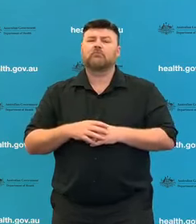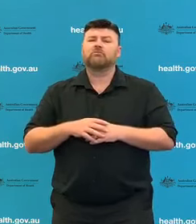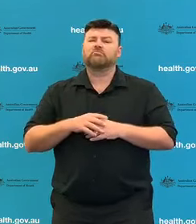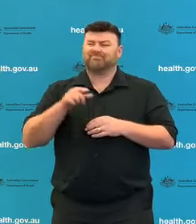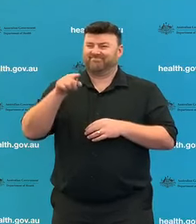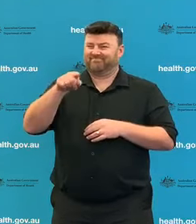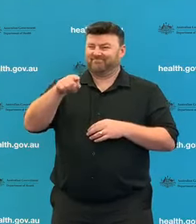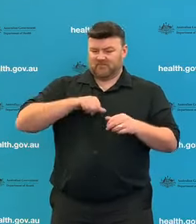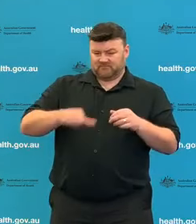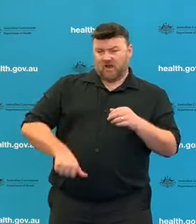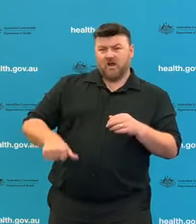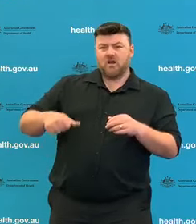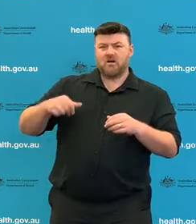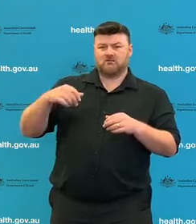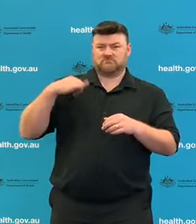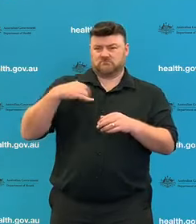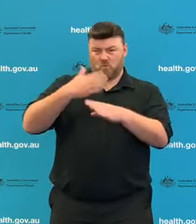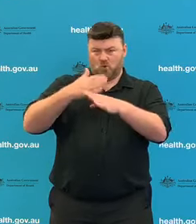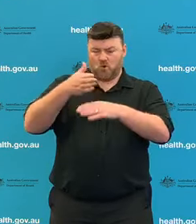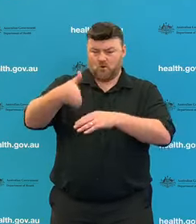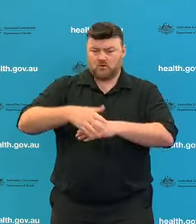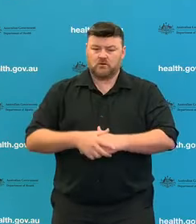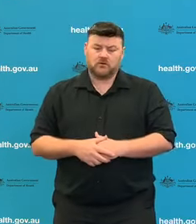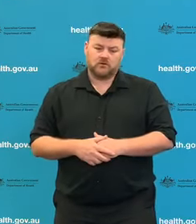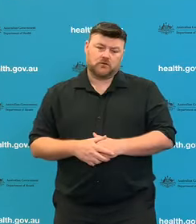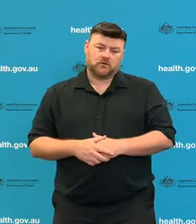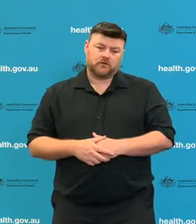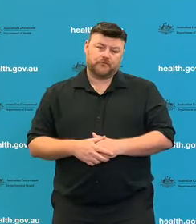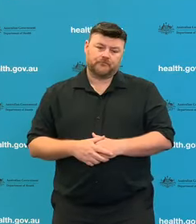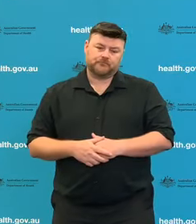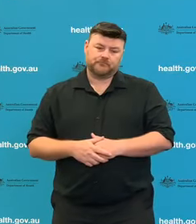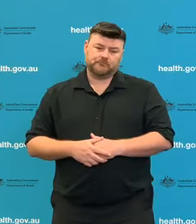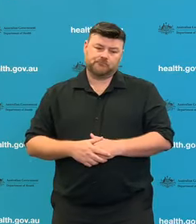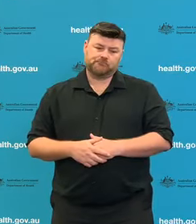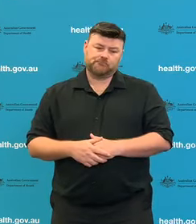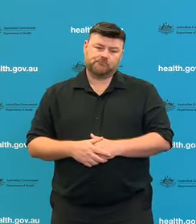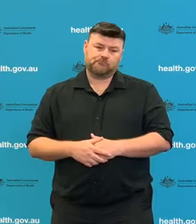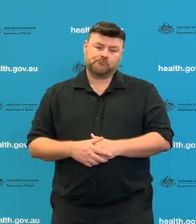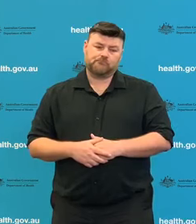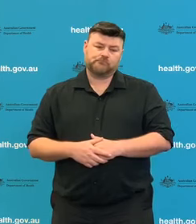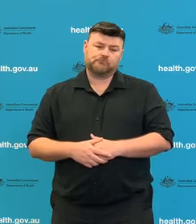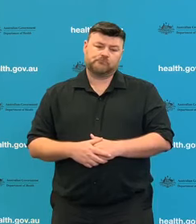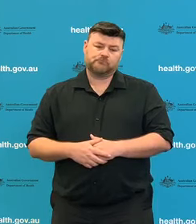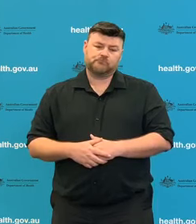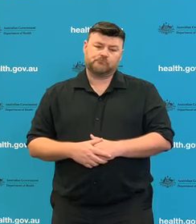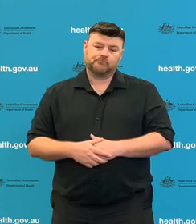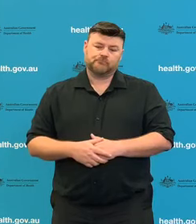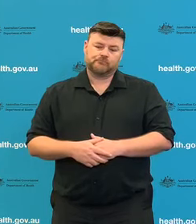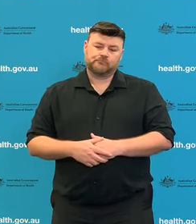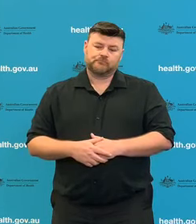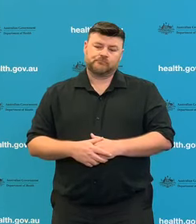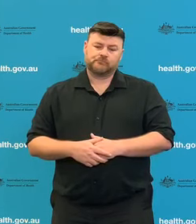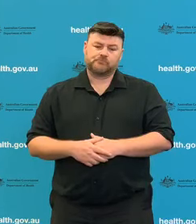concerns have been raised regarding getting ag workers to rural and regional areas.